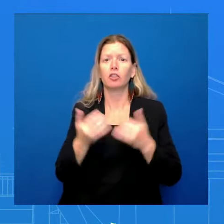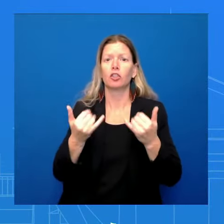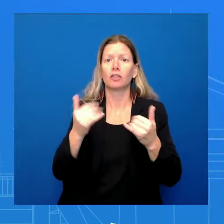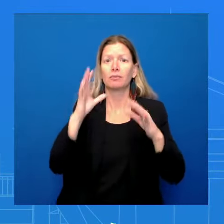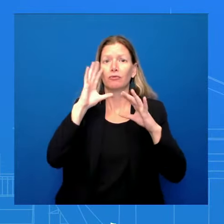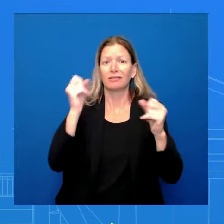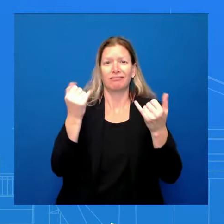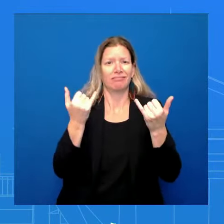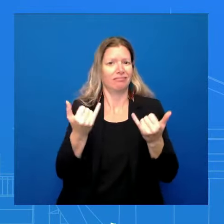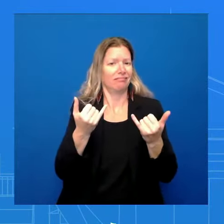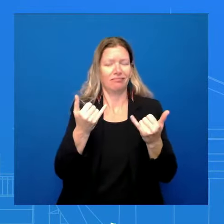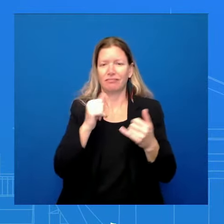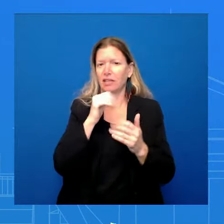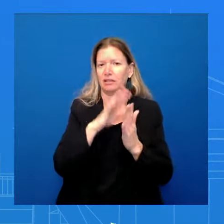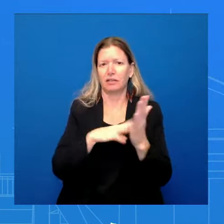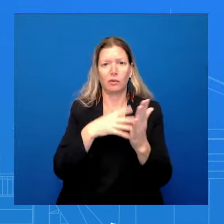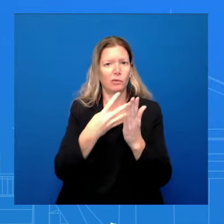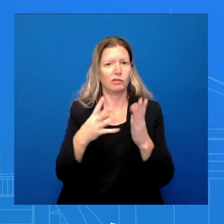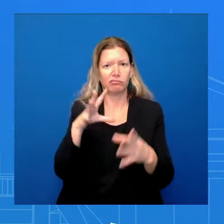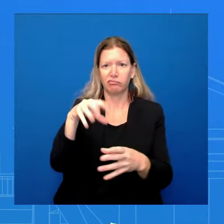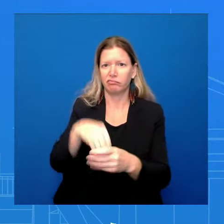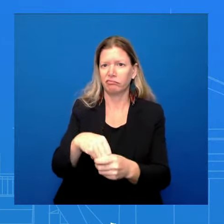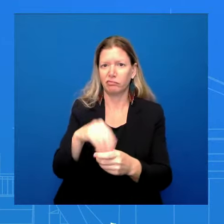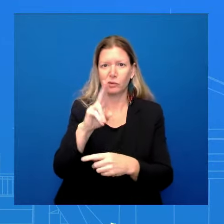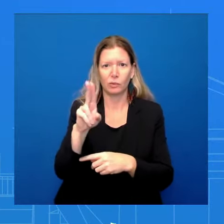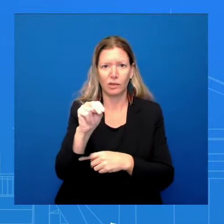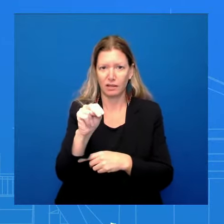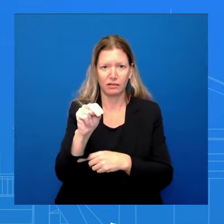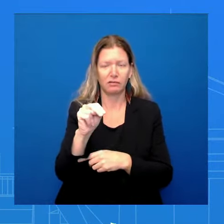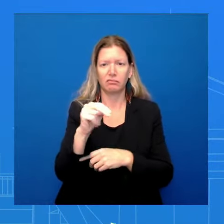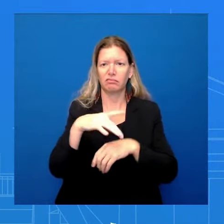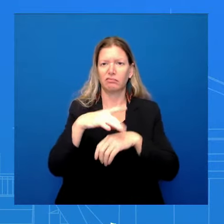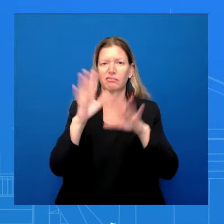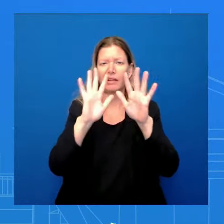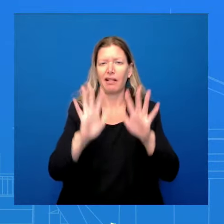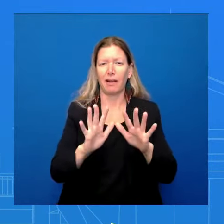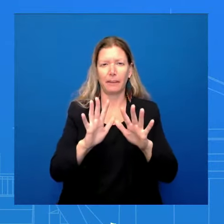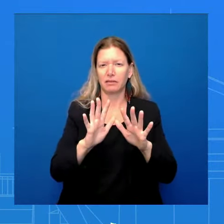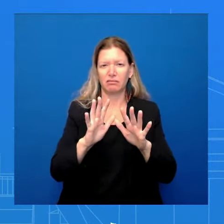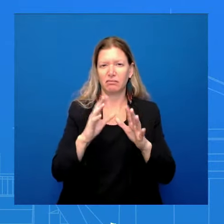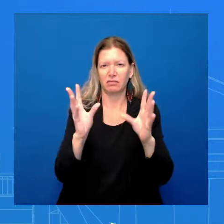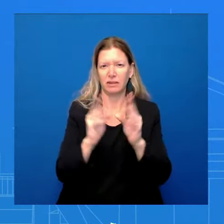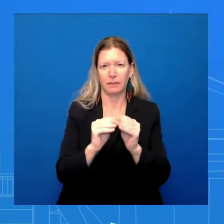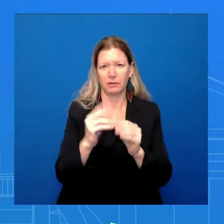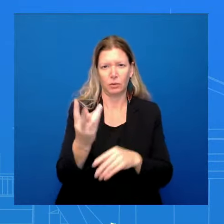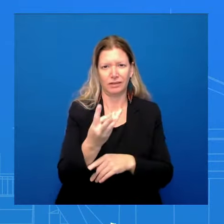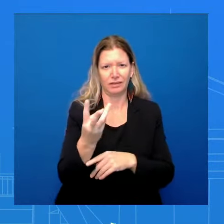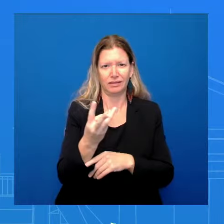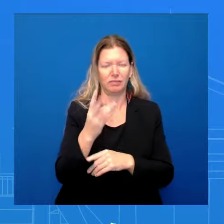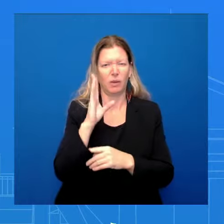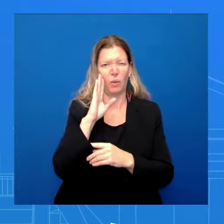on who the U.S. representative is going to end up being, and I'll let that person speak to what the United States brings to that summit.